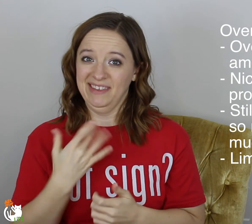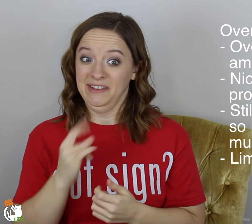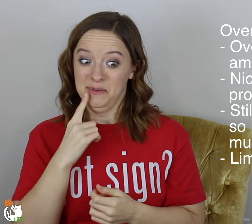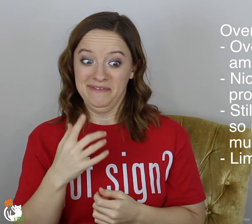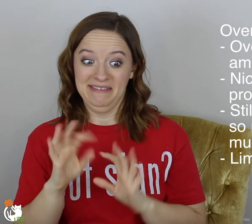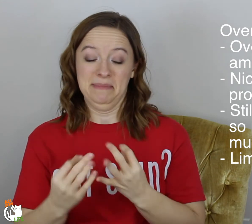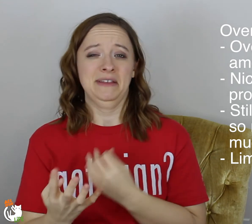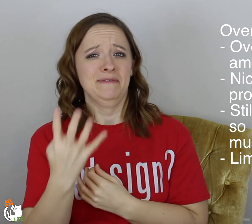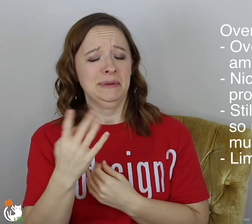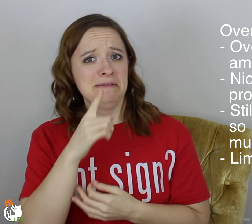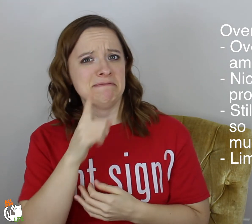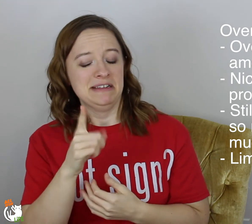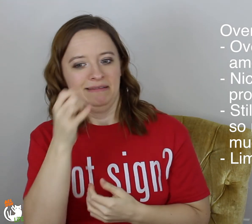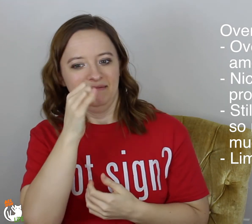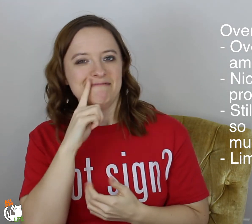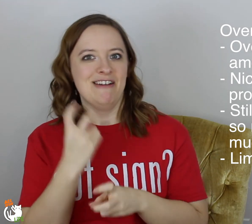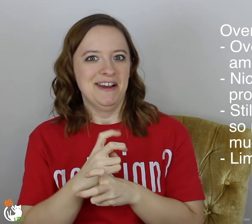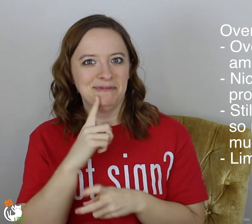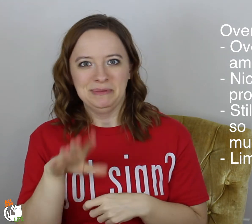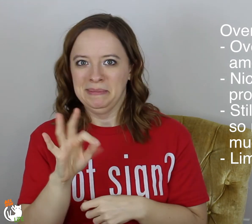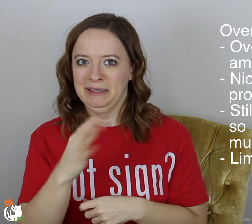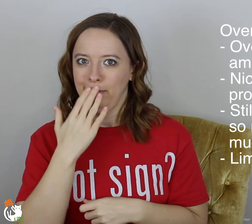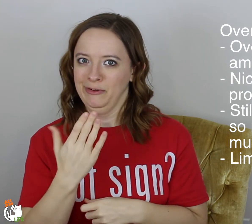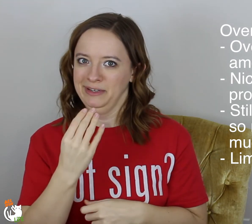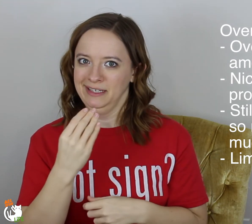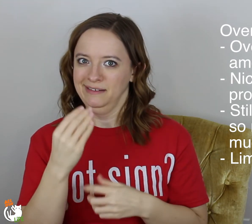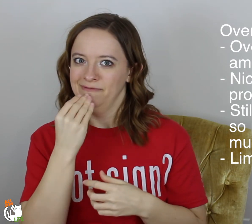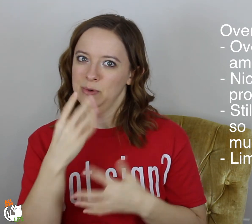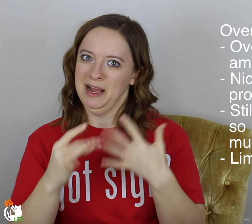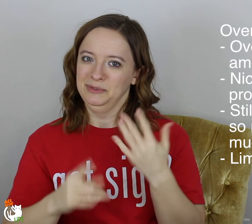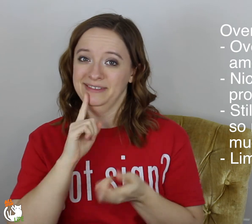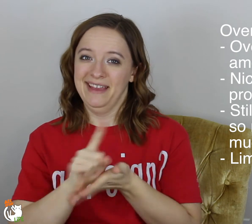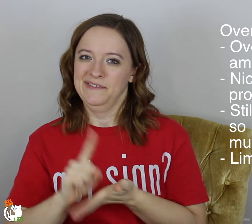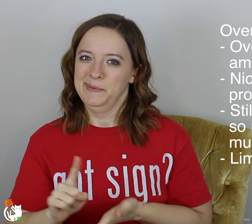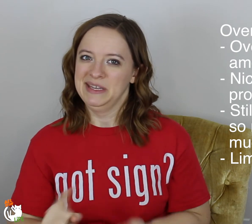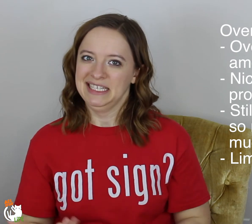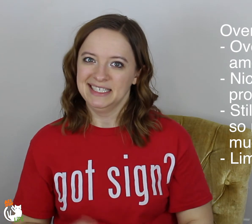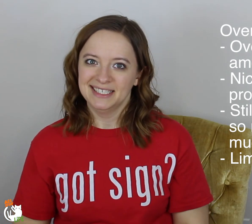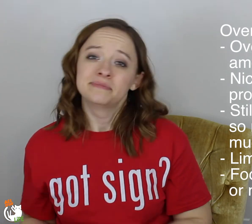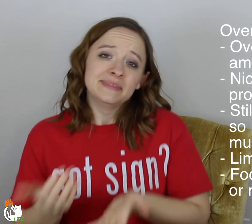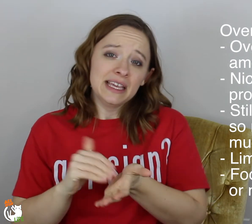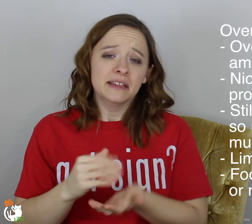So, I feel like for a family of 4 that would be really hard to find good food options every week.